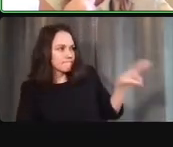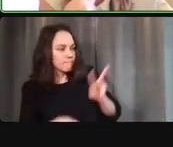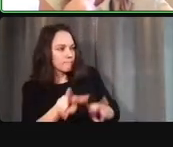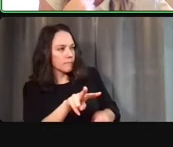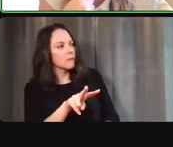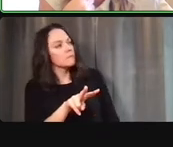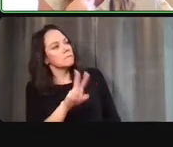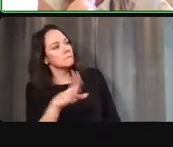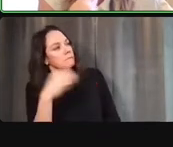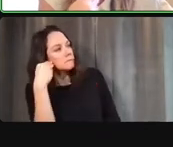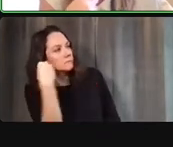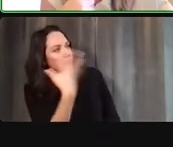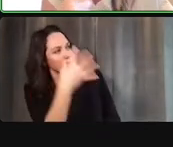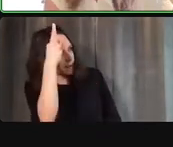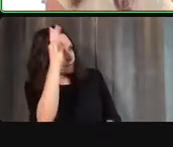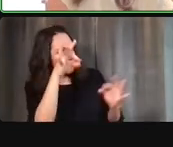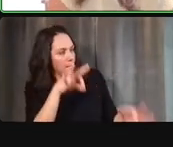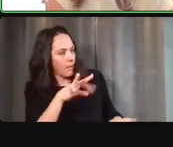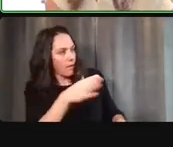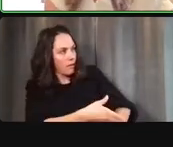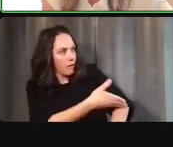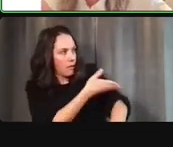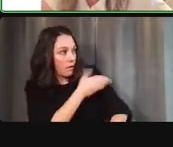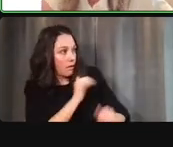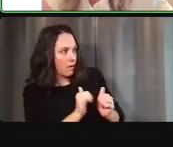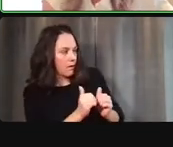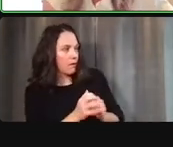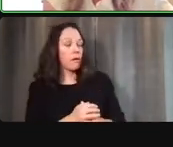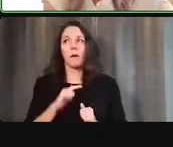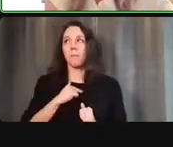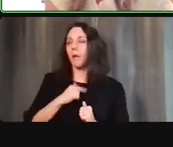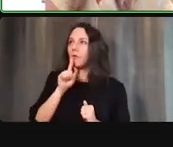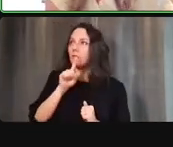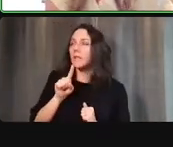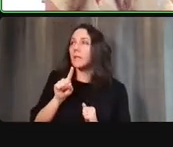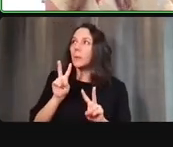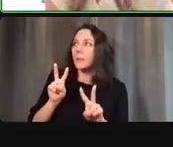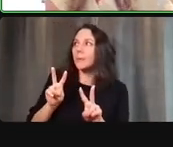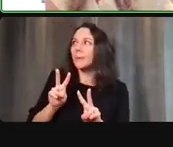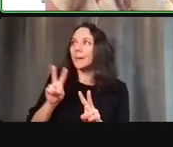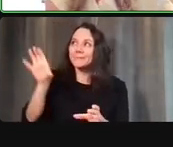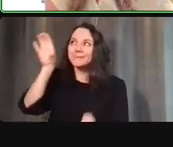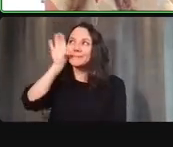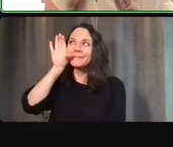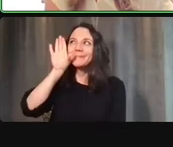And I look forward to hearing all of that feedback from them.